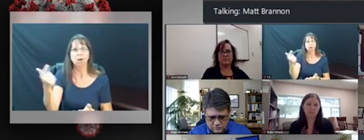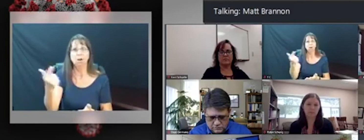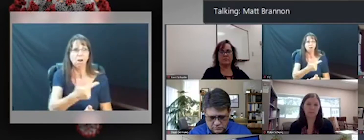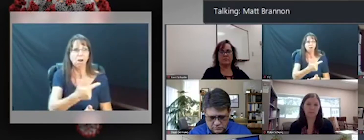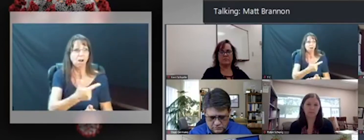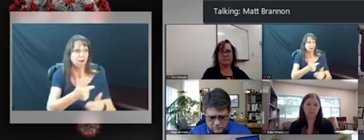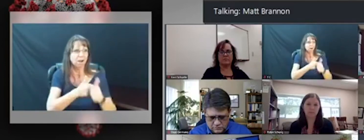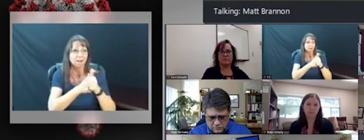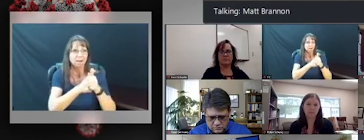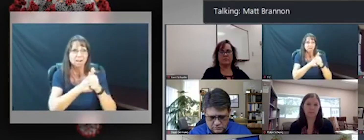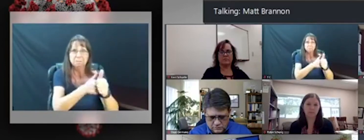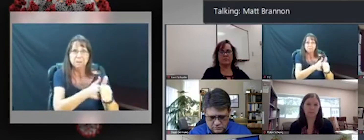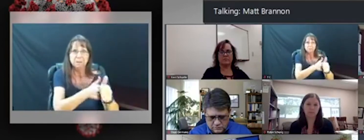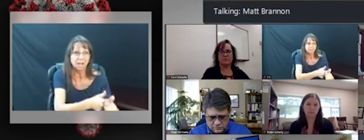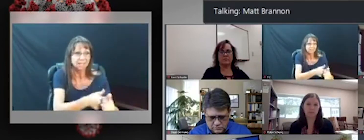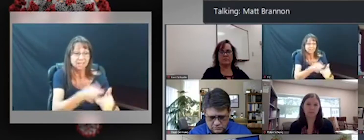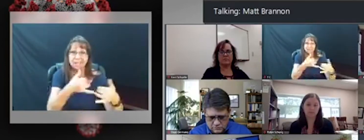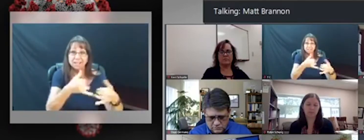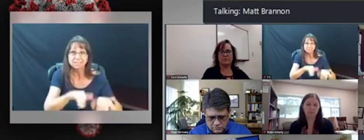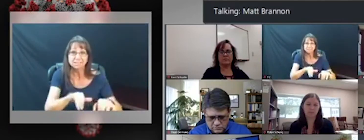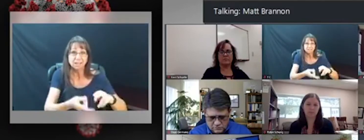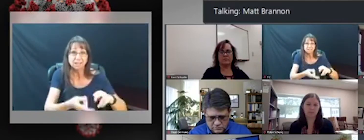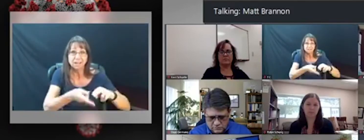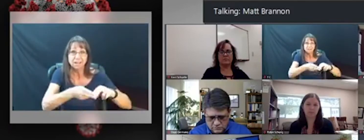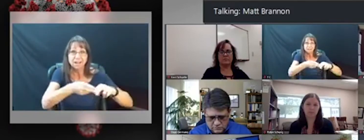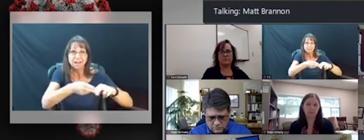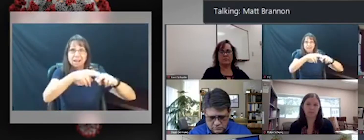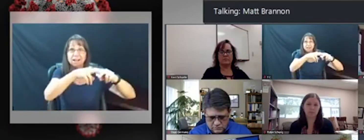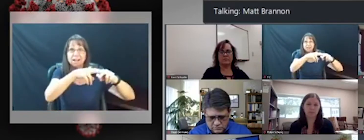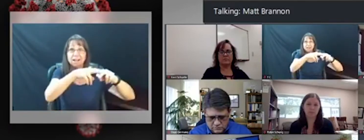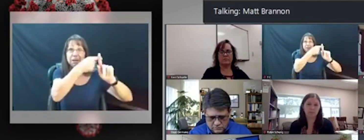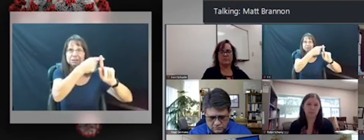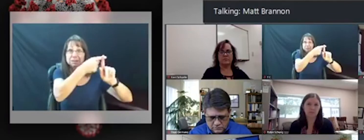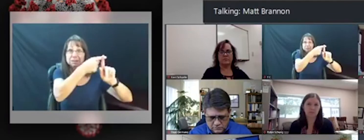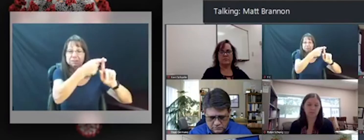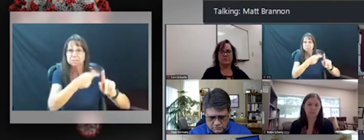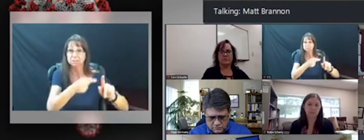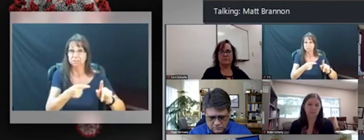but we're still seeing spread, could the county go a step further than that purple tier? What happens